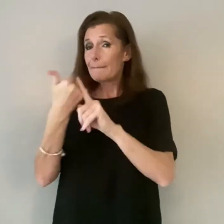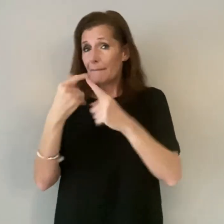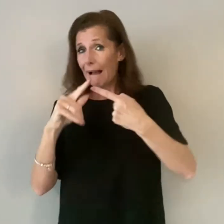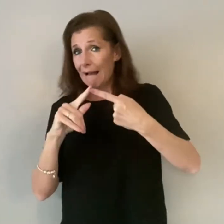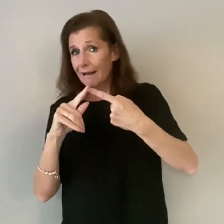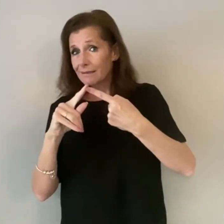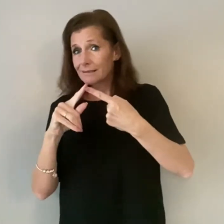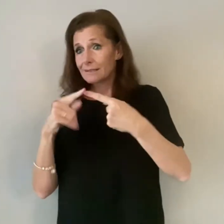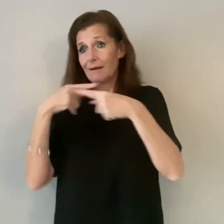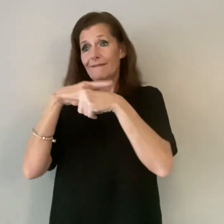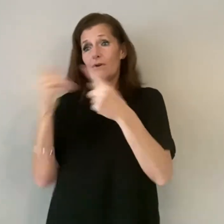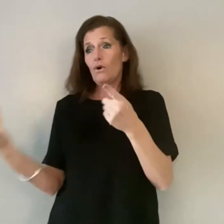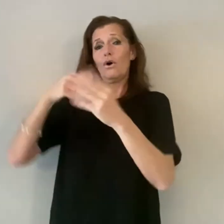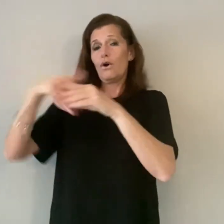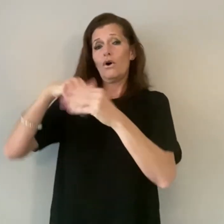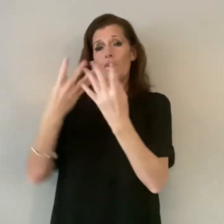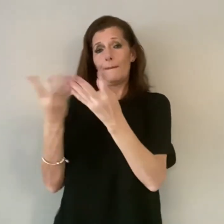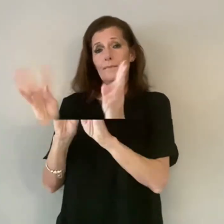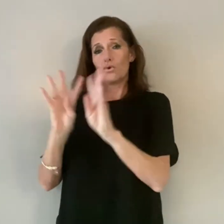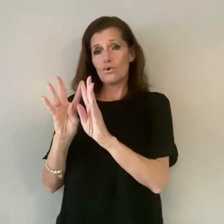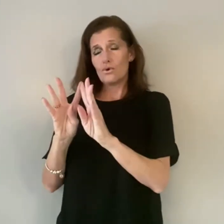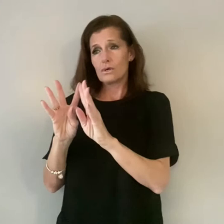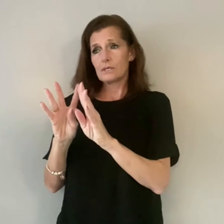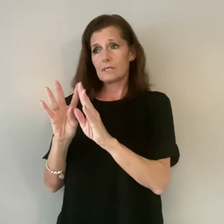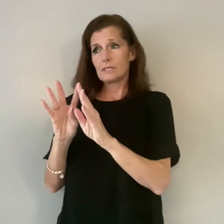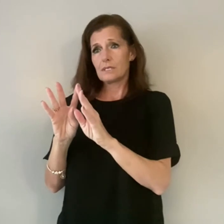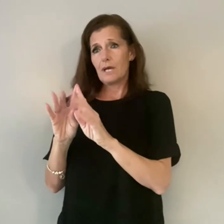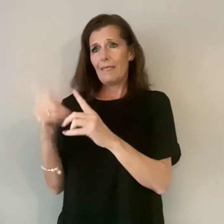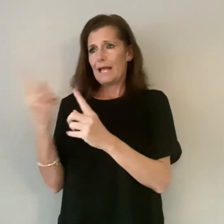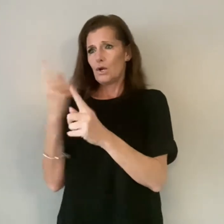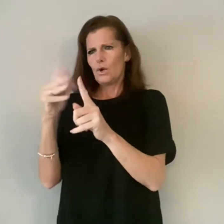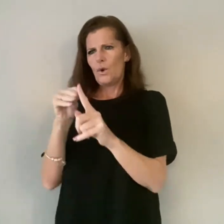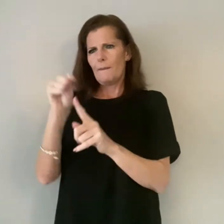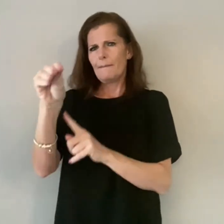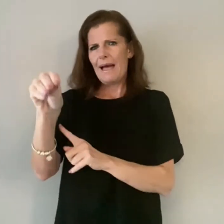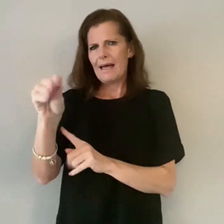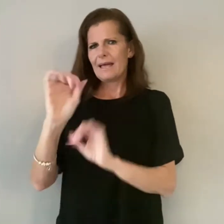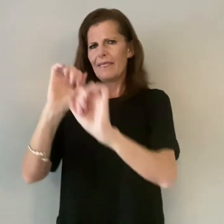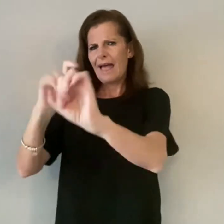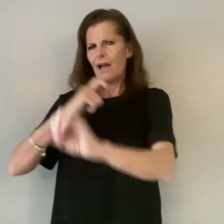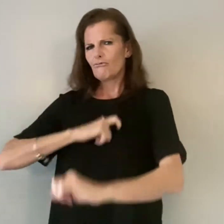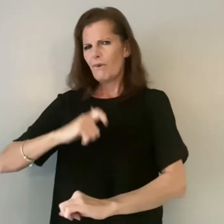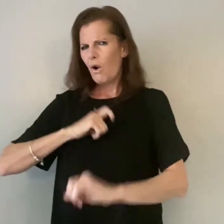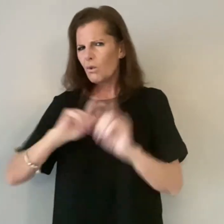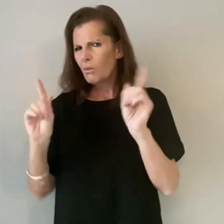both in terms of those who joined the board but then those who are in paid positions what their roles